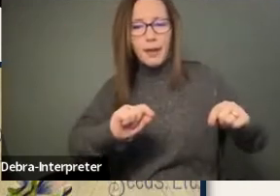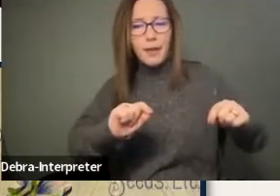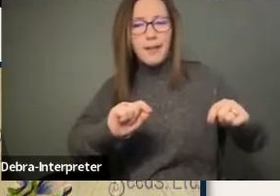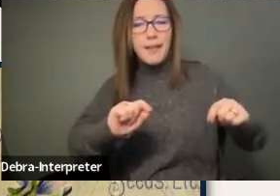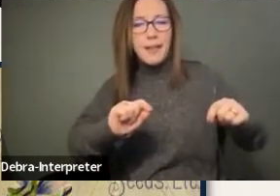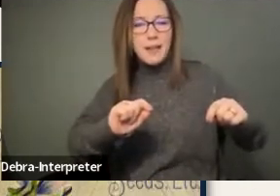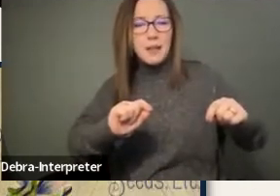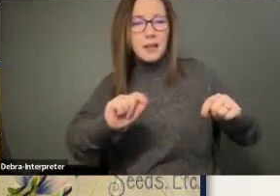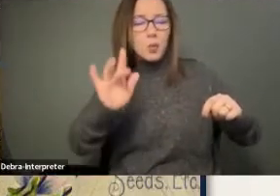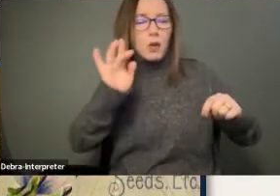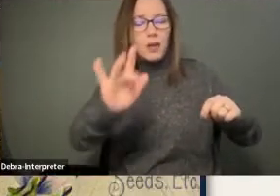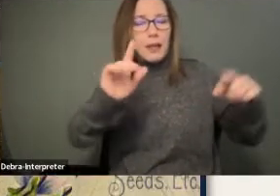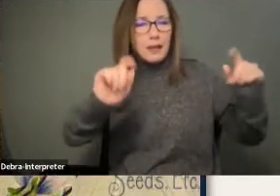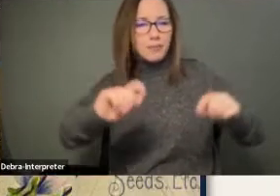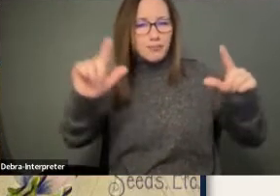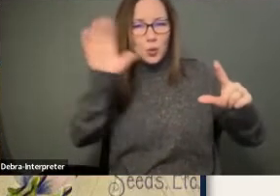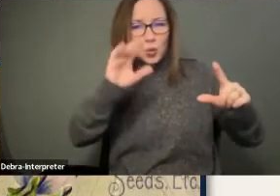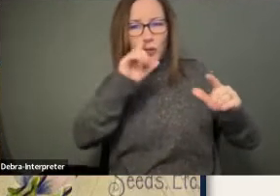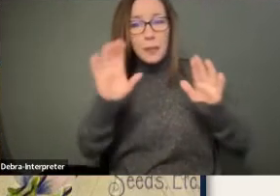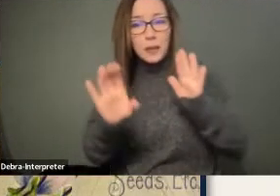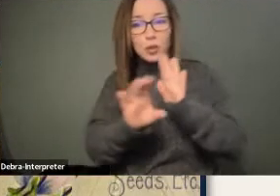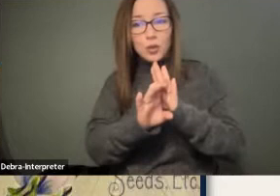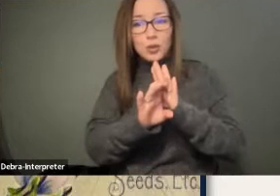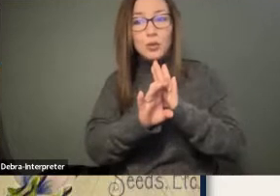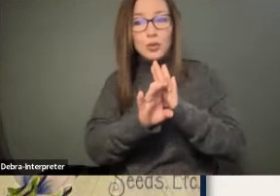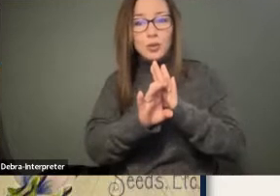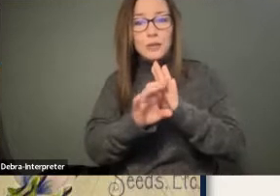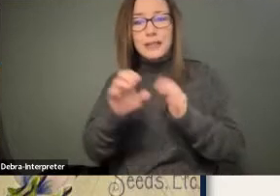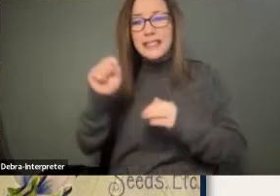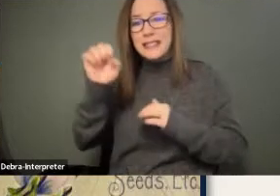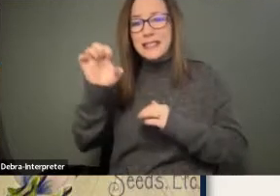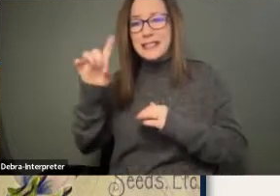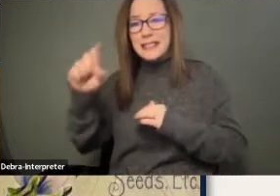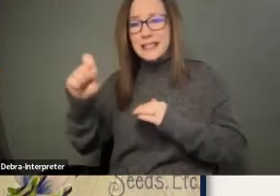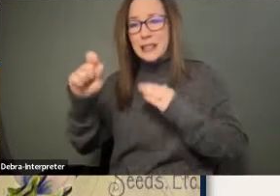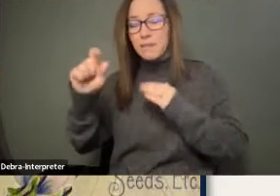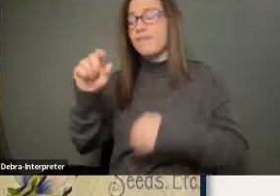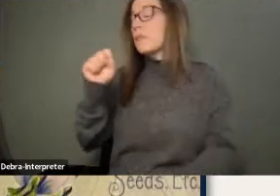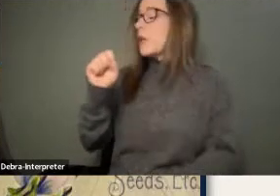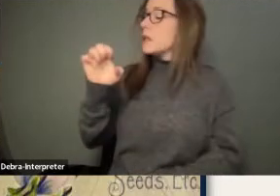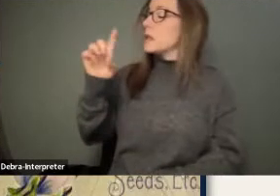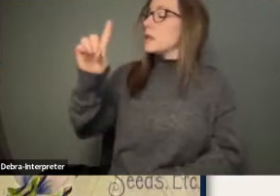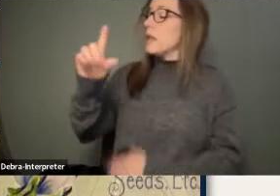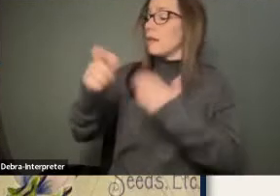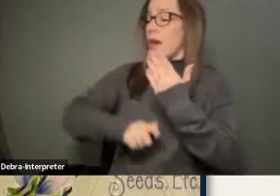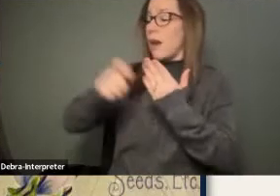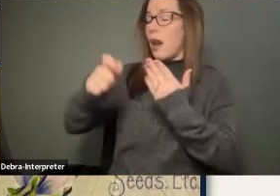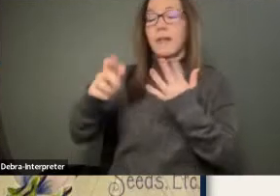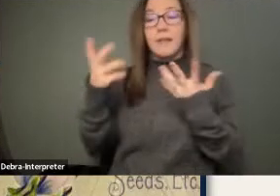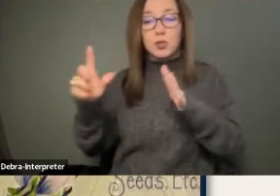I will expand and you have 20 more seconds to try to find the images. These are examples